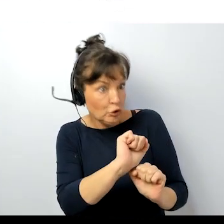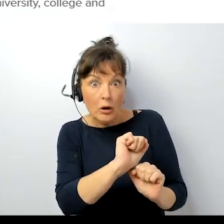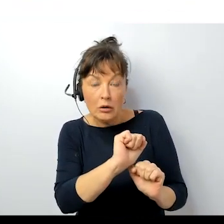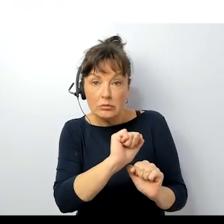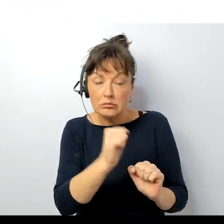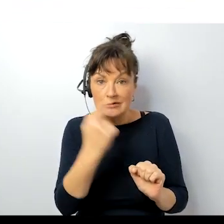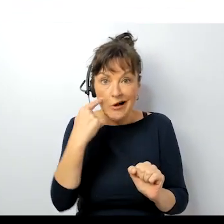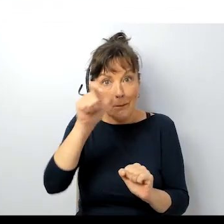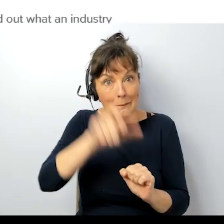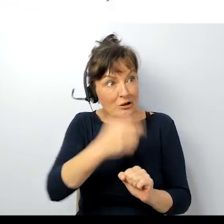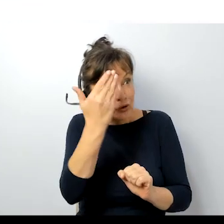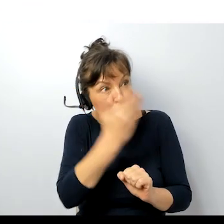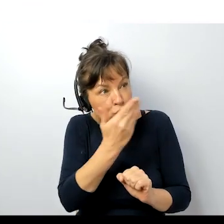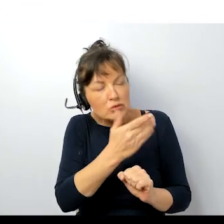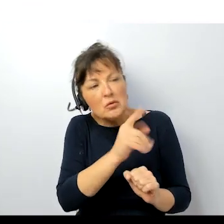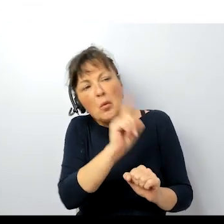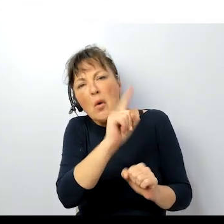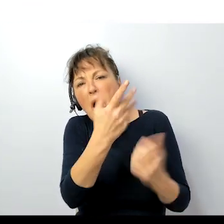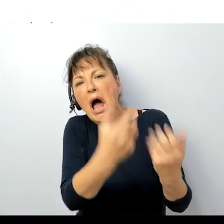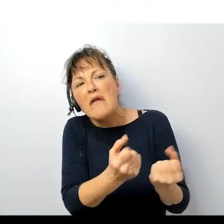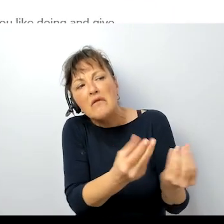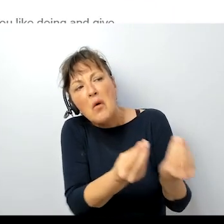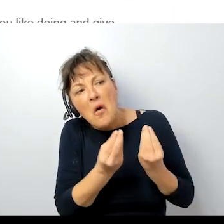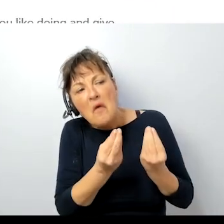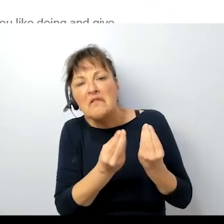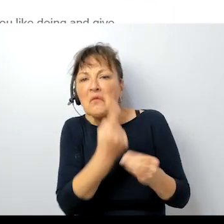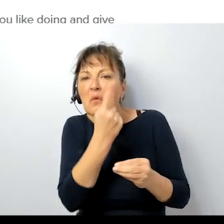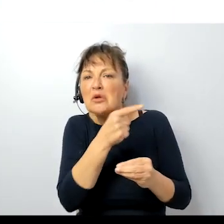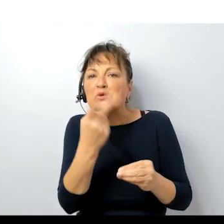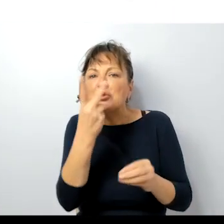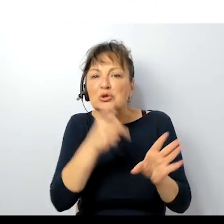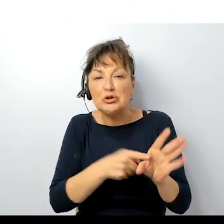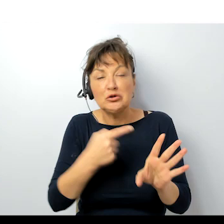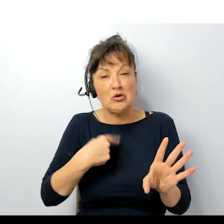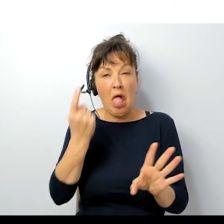Foundation Apprenticeship subjects are available at your young person's school, either over one or